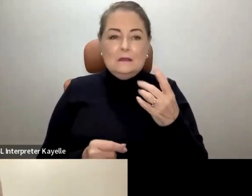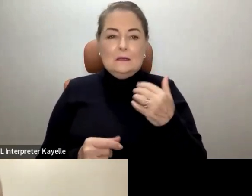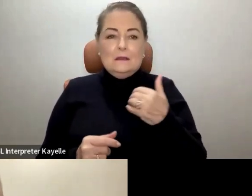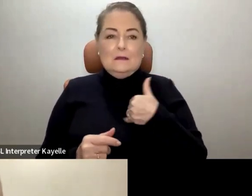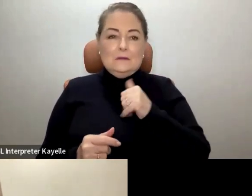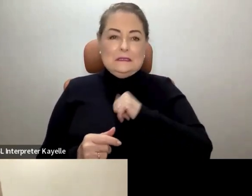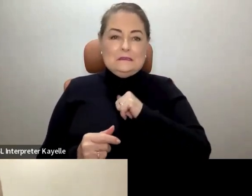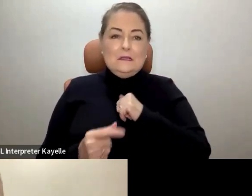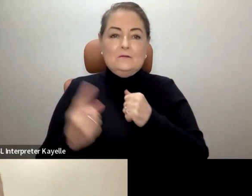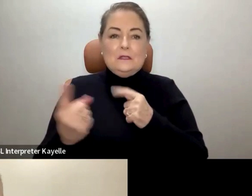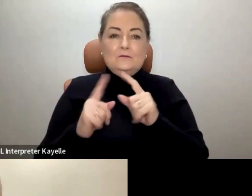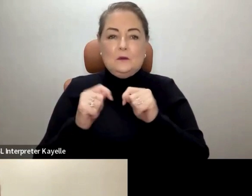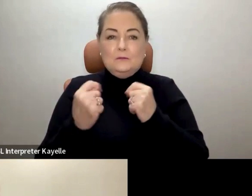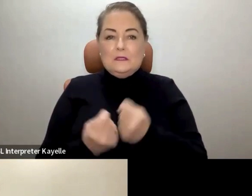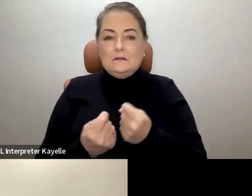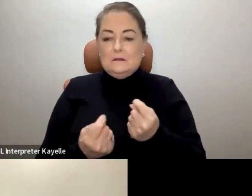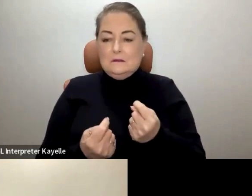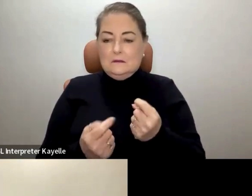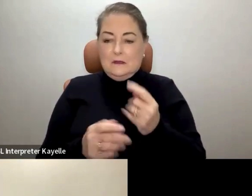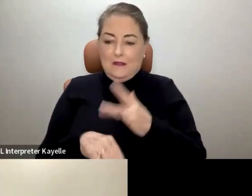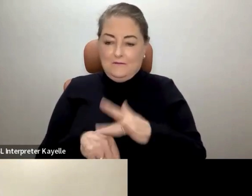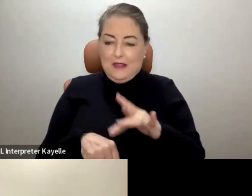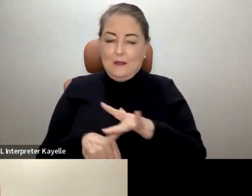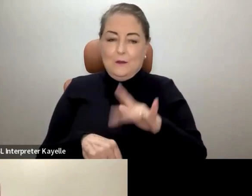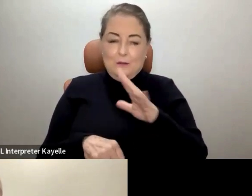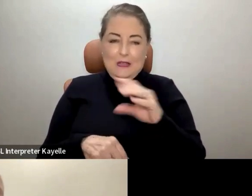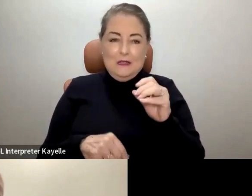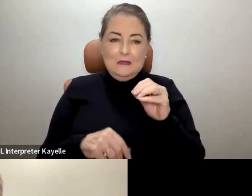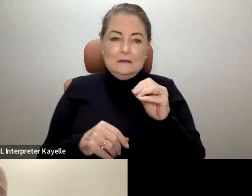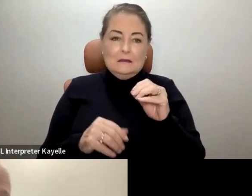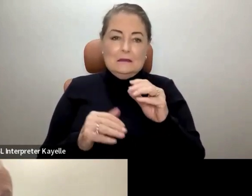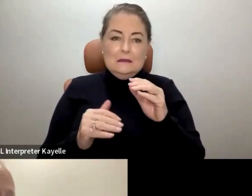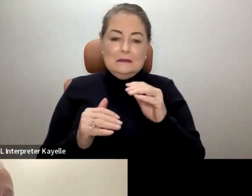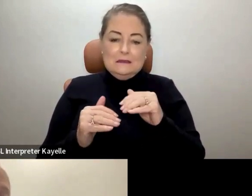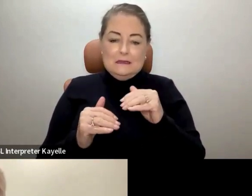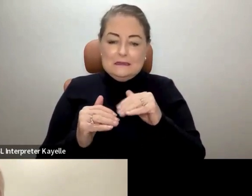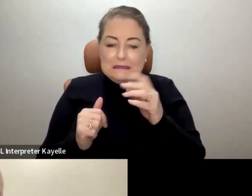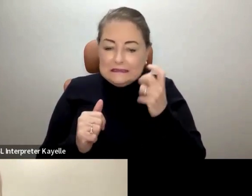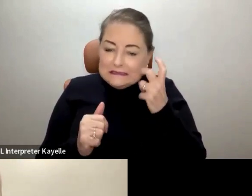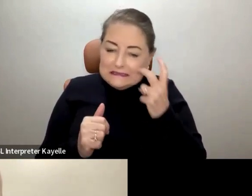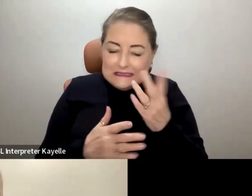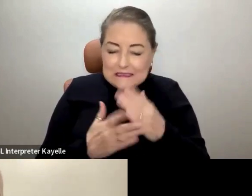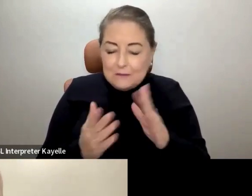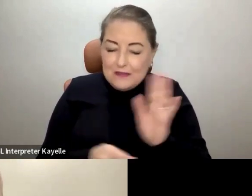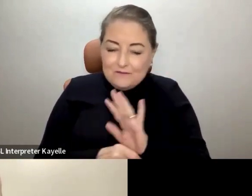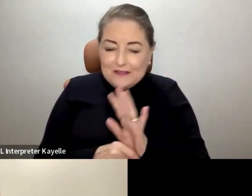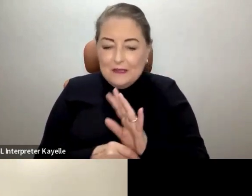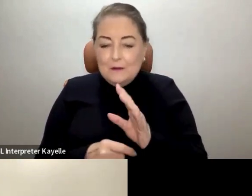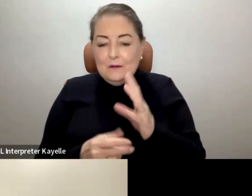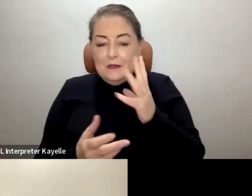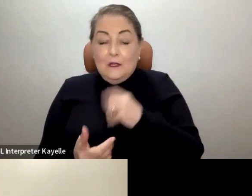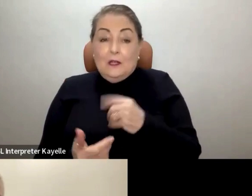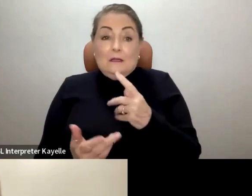someone from our team available. And at least also the films are something, that's the beauty of film too is that as opposed to